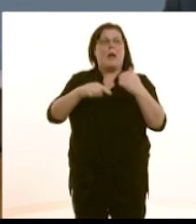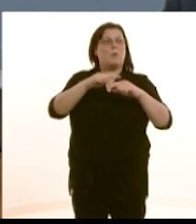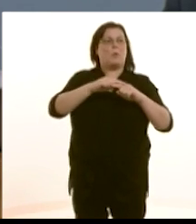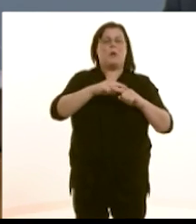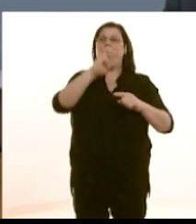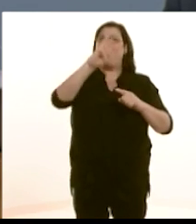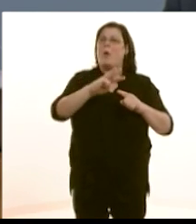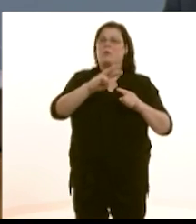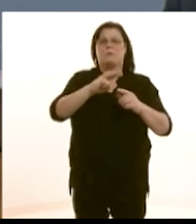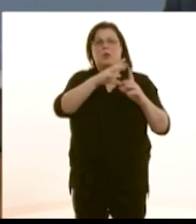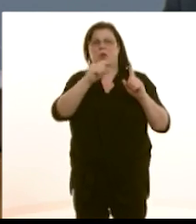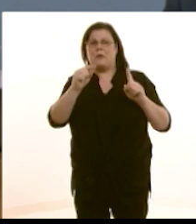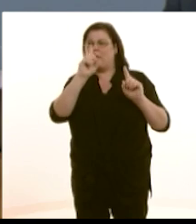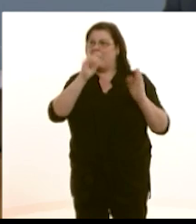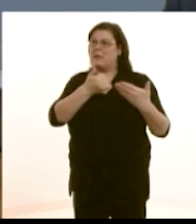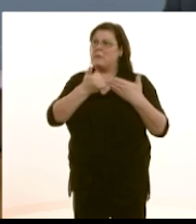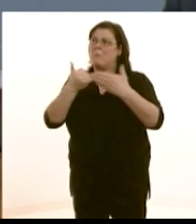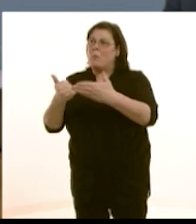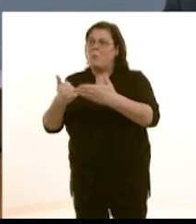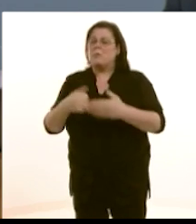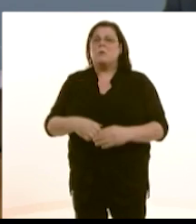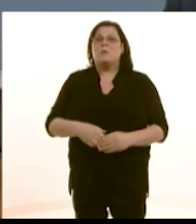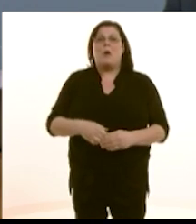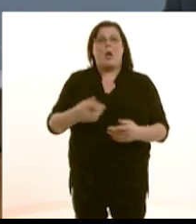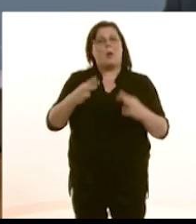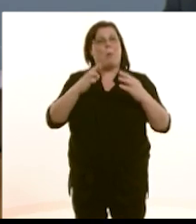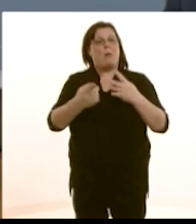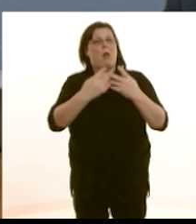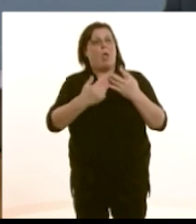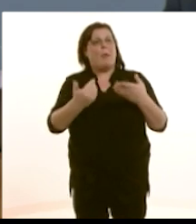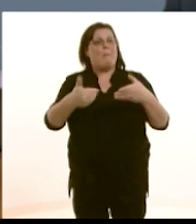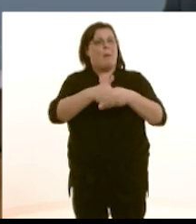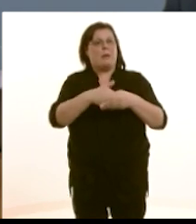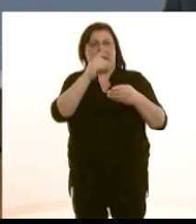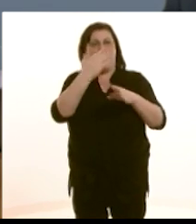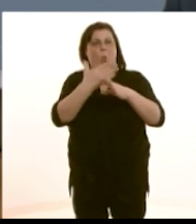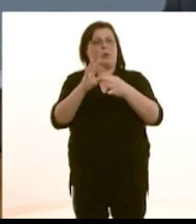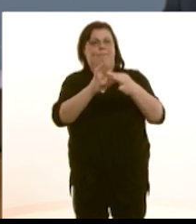for steel that weíve brought forward. I hope that other Members will be able to coalesce around that. Andrew R.T. Davies: I do want to ask you a